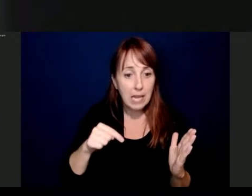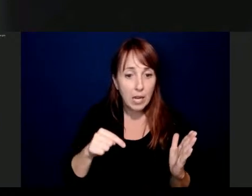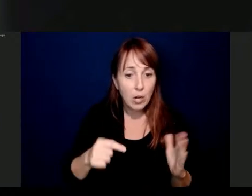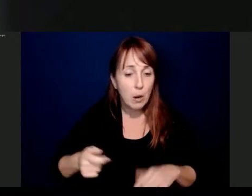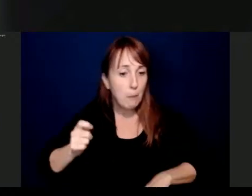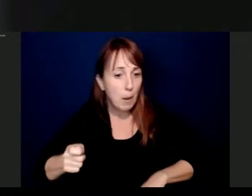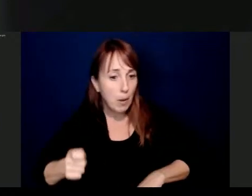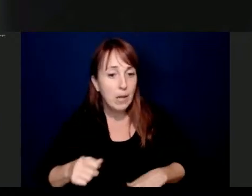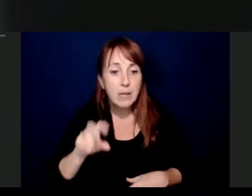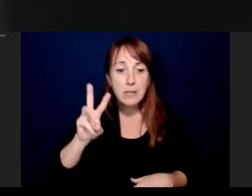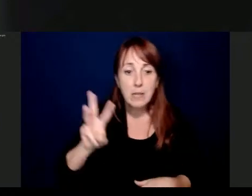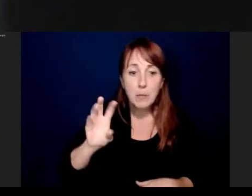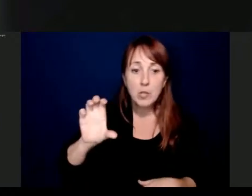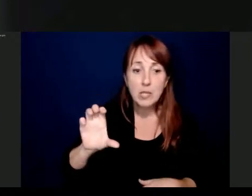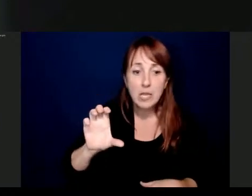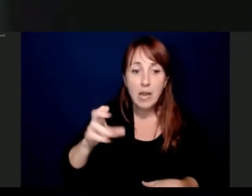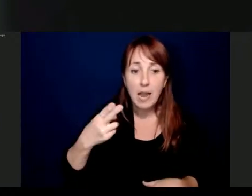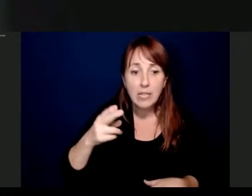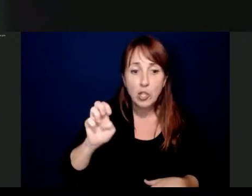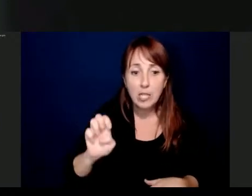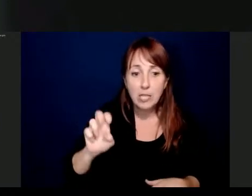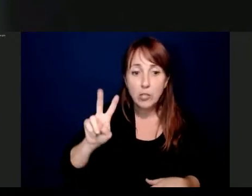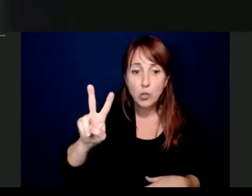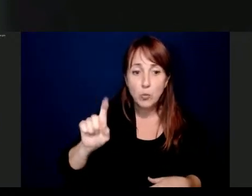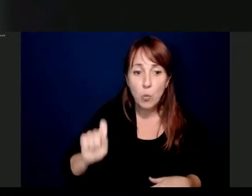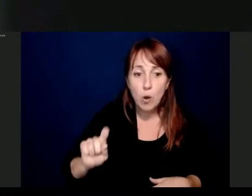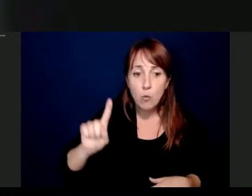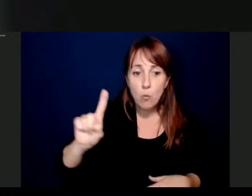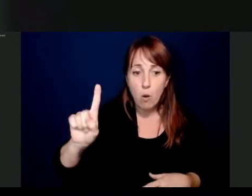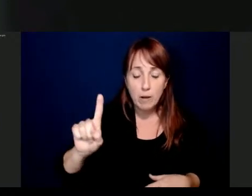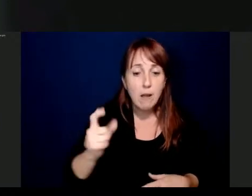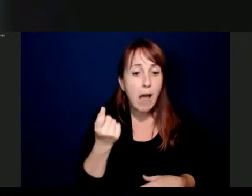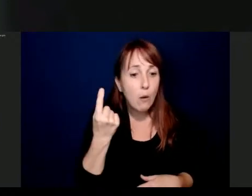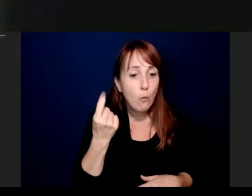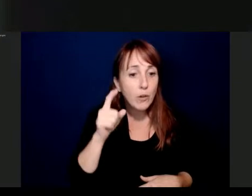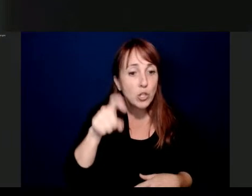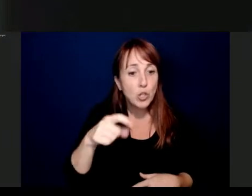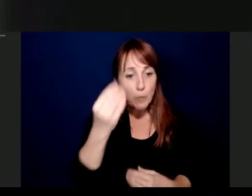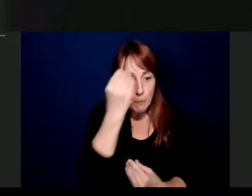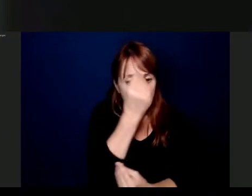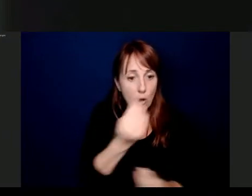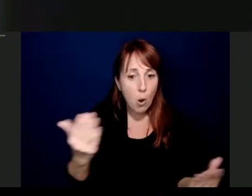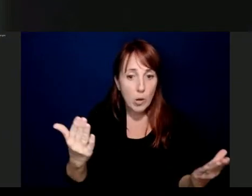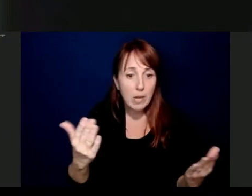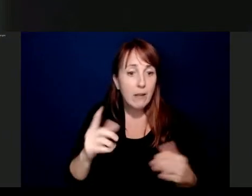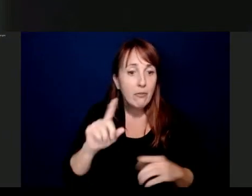WCAG 2.1. However, it should be noted that that's only good